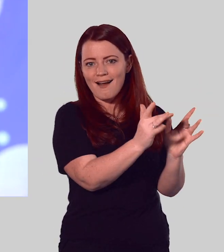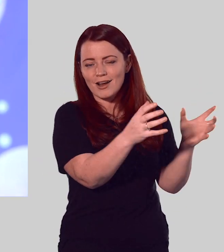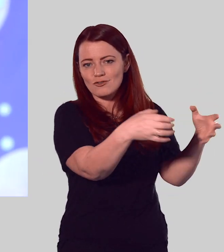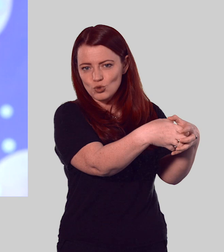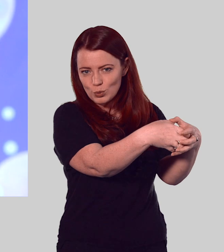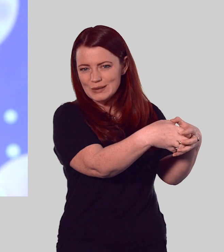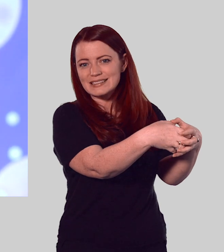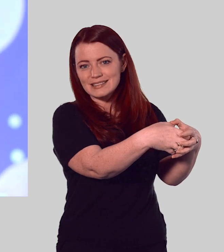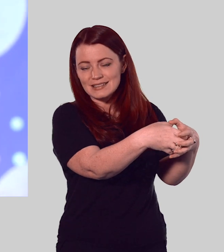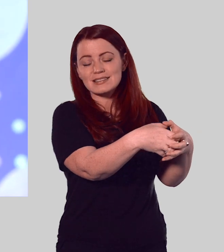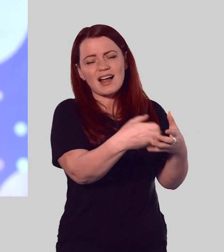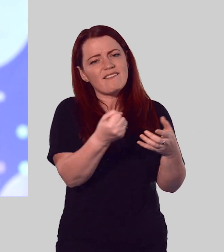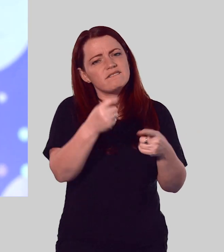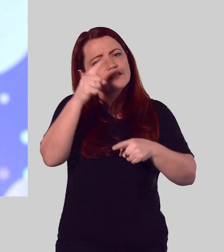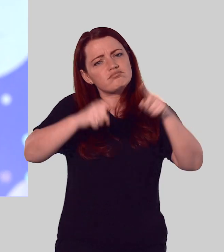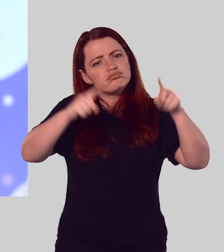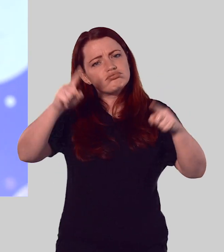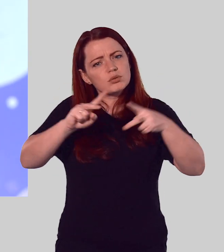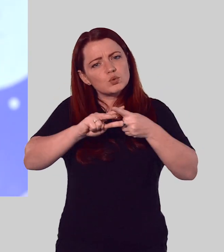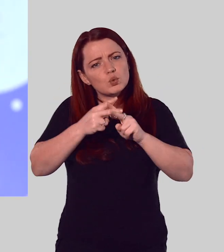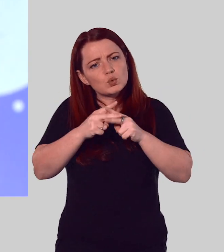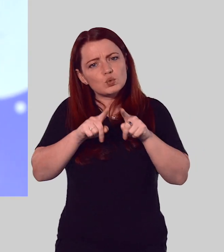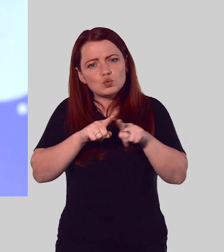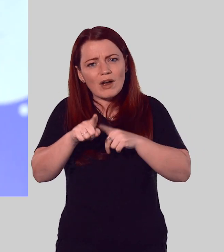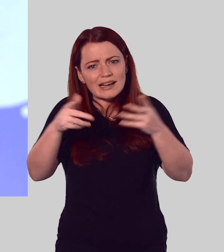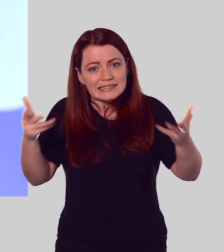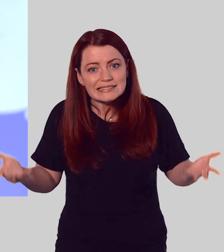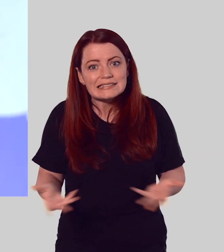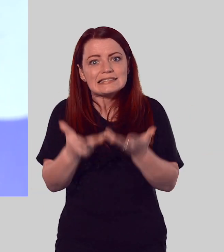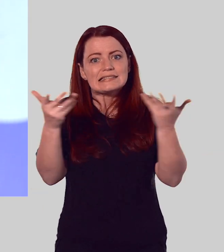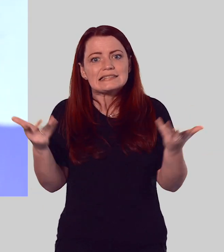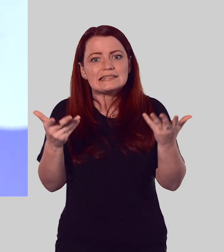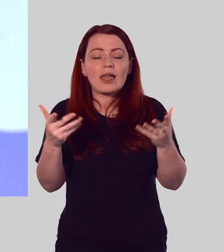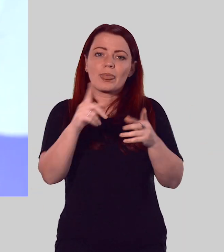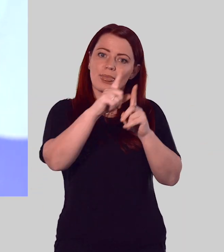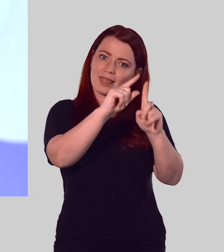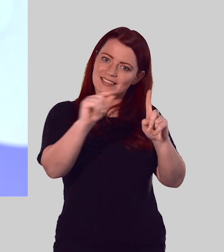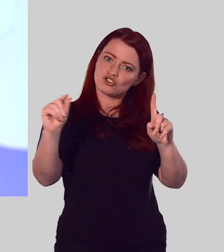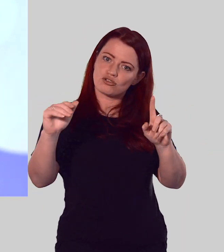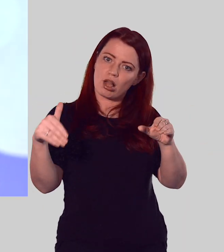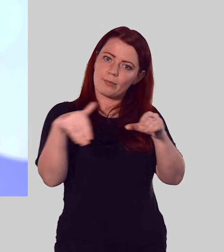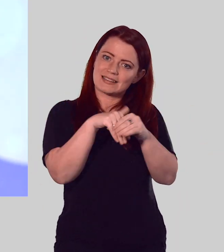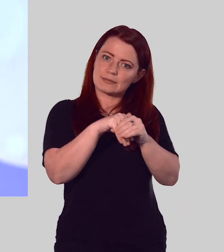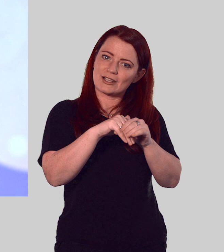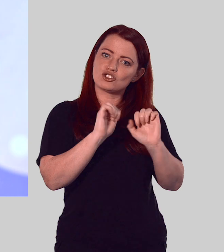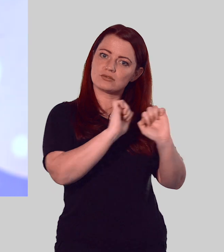variety of tools you can use to begin to develop the digital participation on your theatre project.